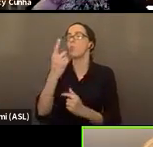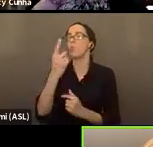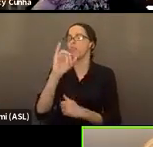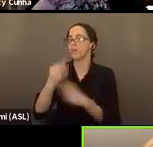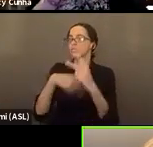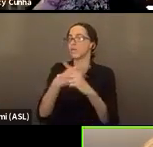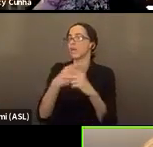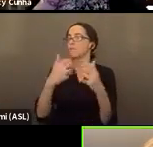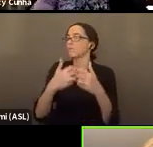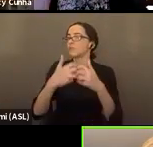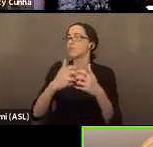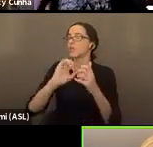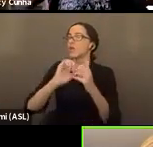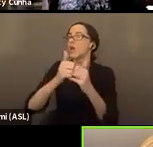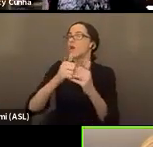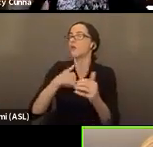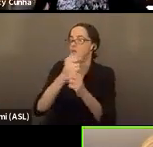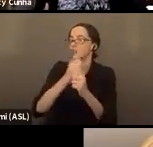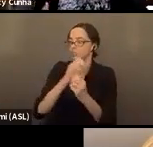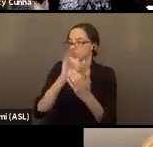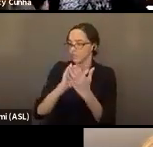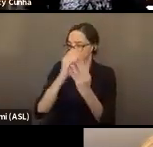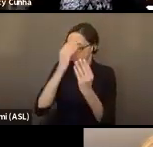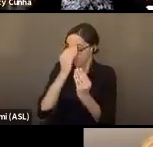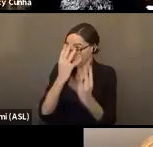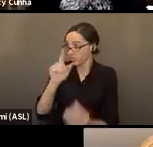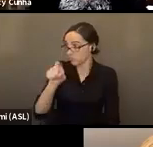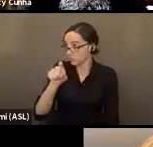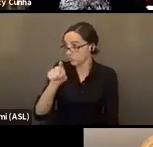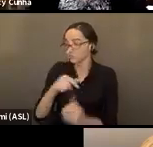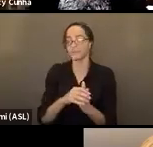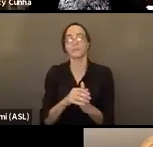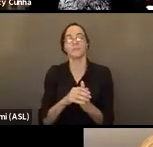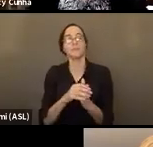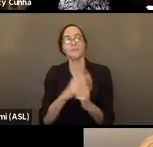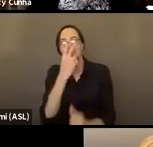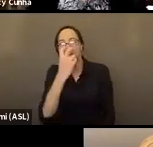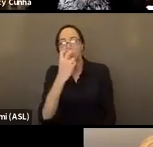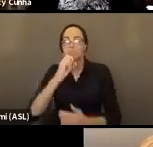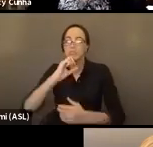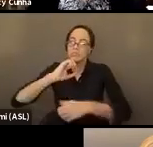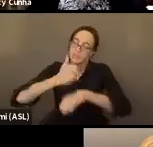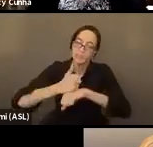that information you know i don't think they have a plan yet as far as um how they're gonna do that